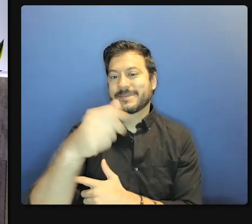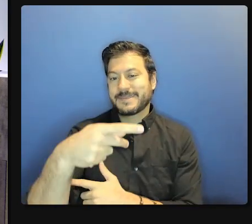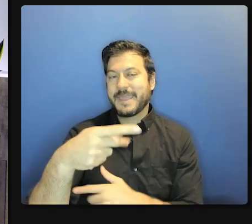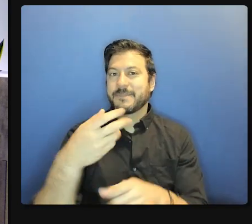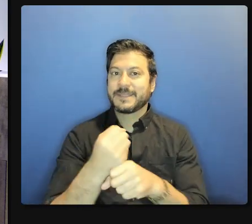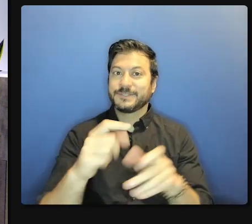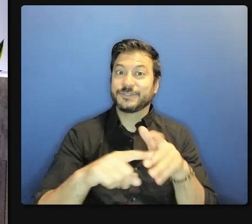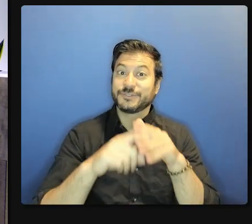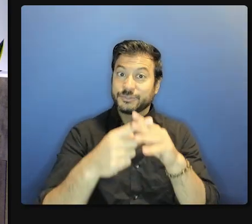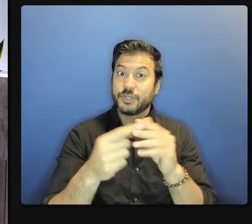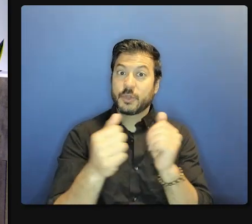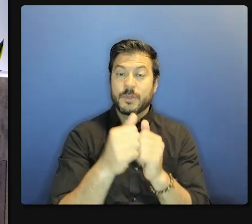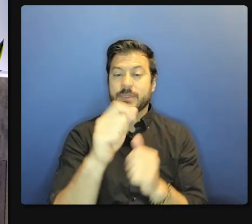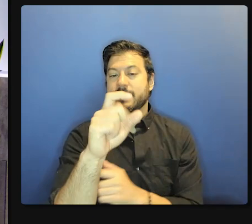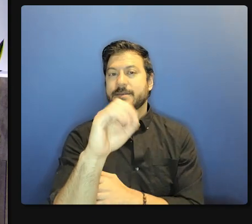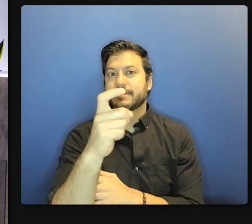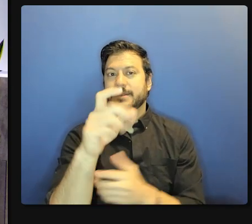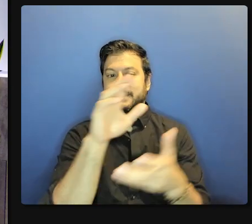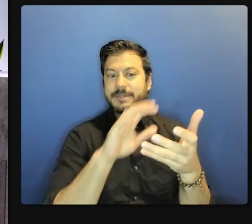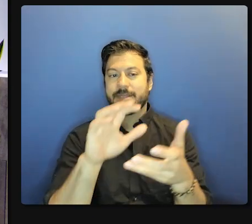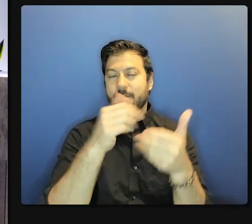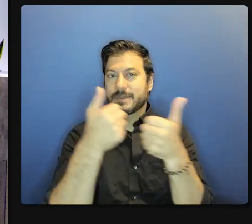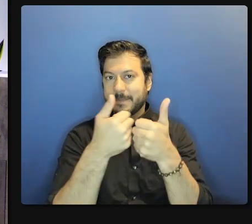by getting started with Xbox Cloud Gaming.